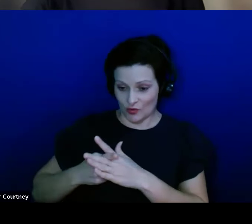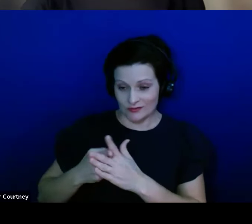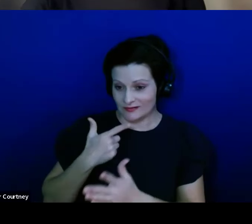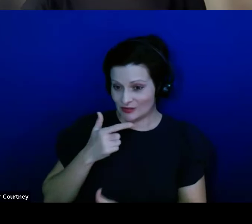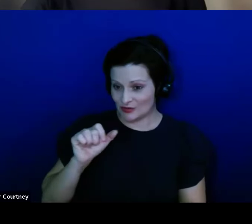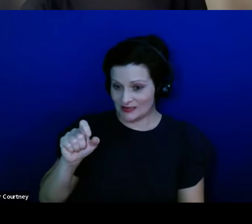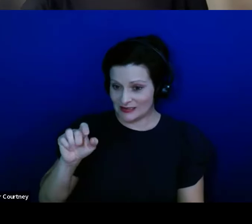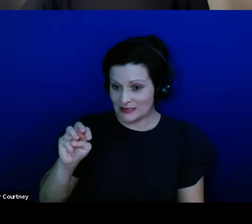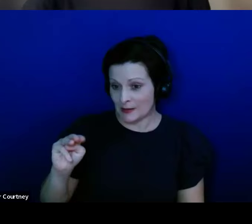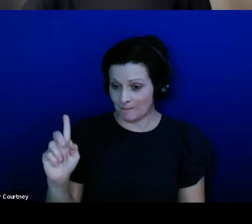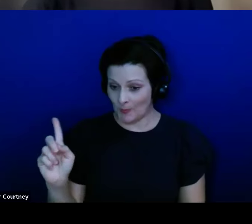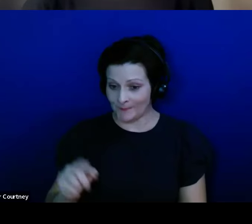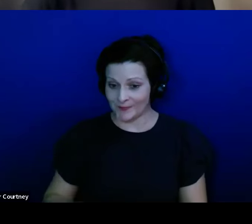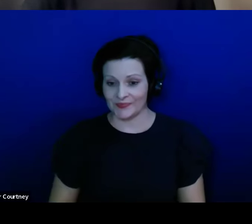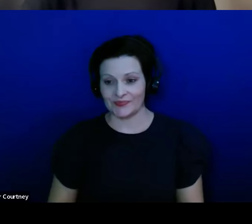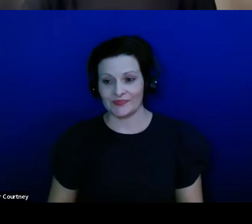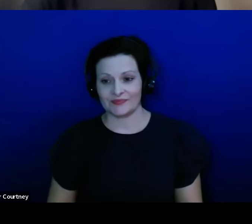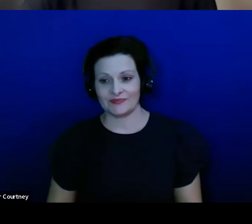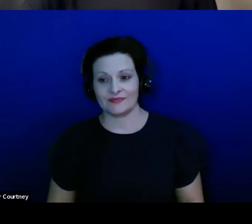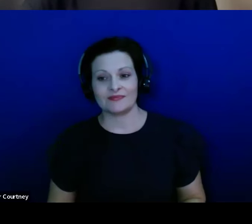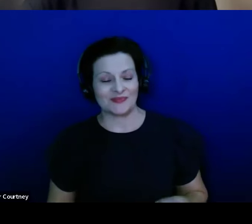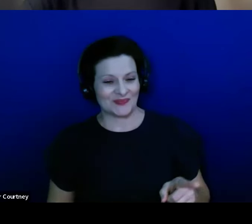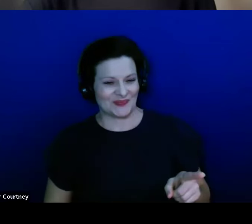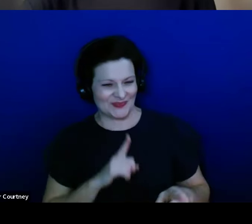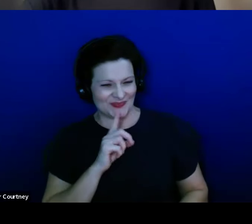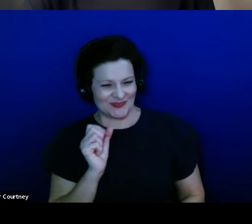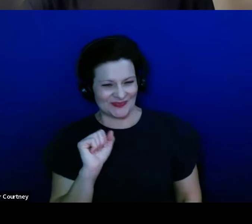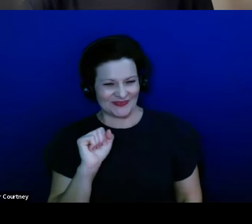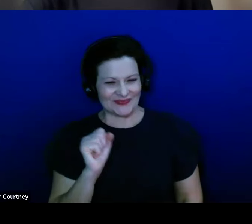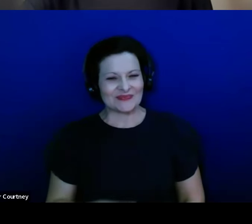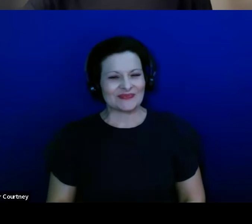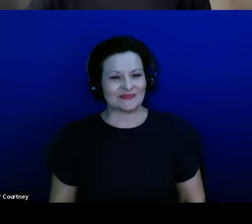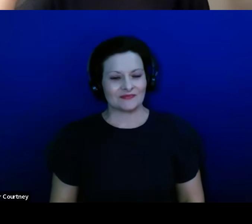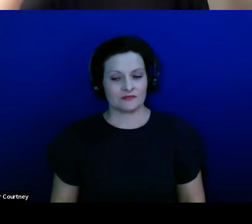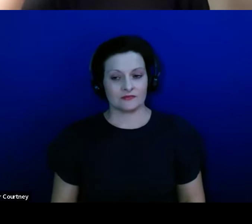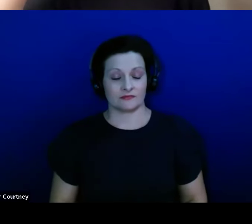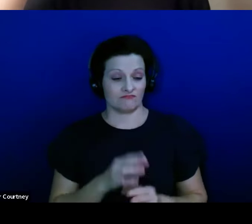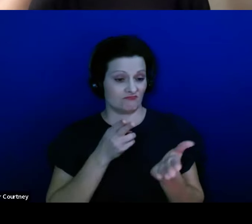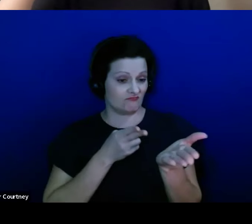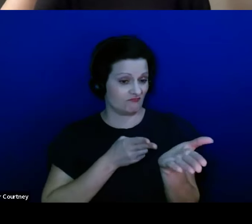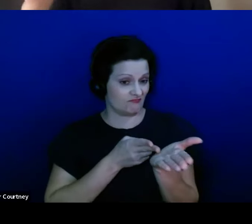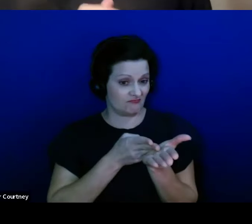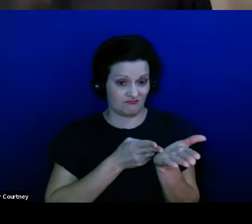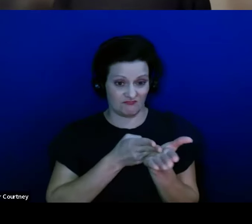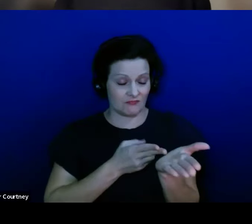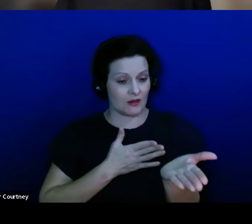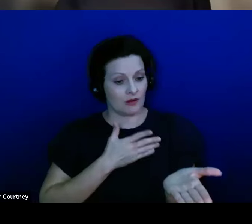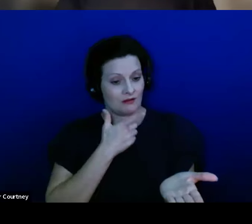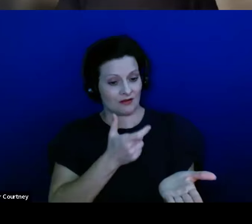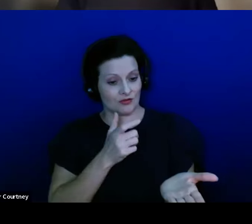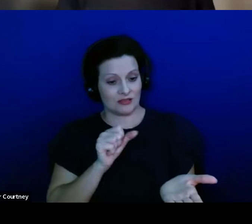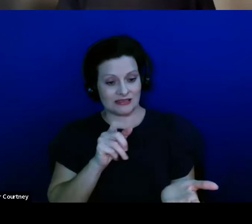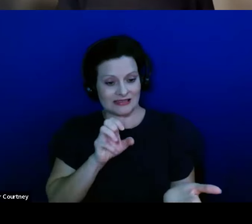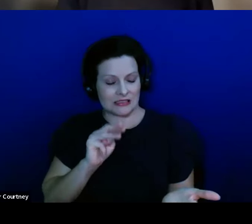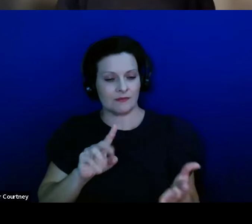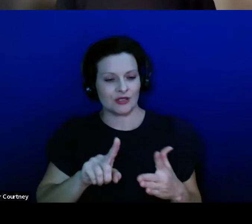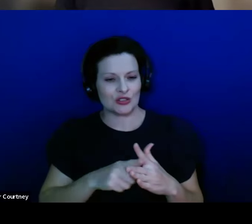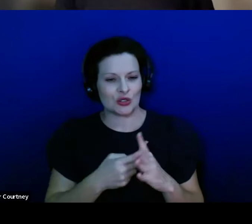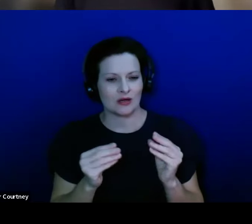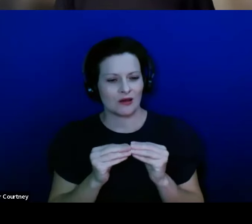Ariya: Yes, absolutely! Truthly, my interest in STEM started a little more pragmatically.